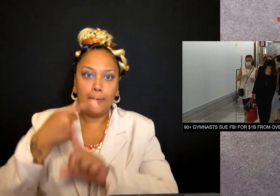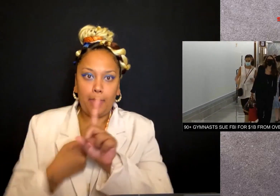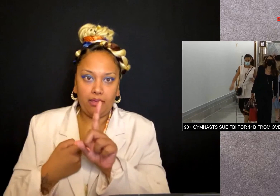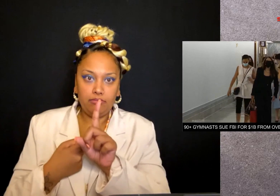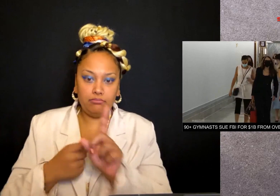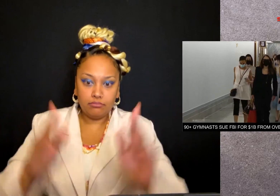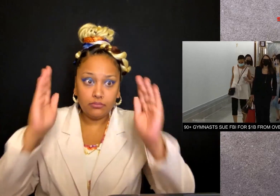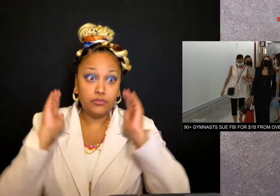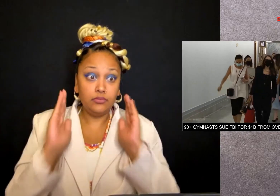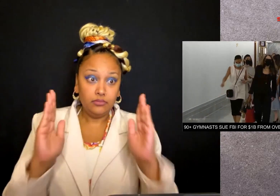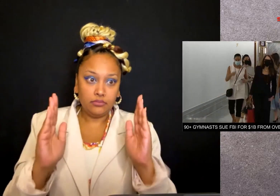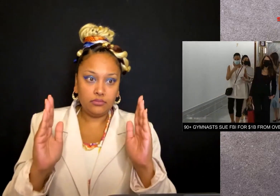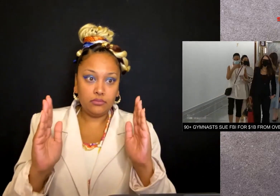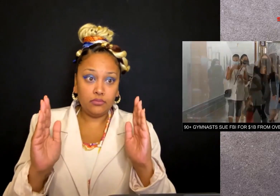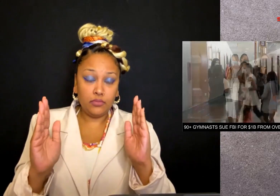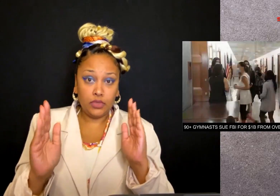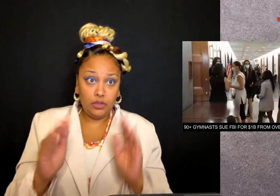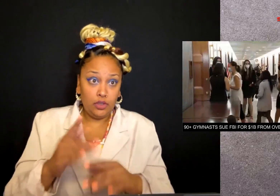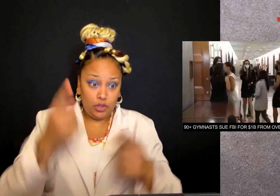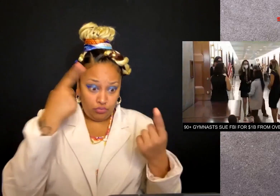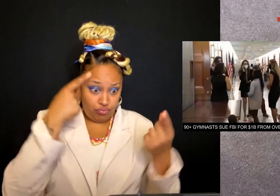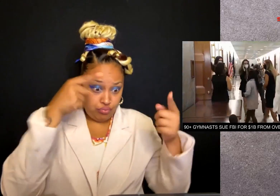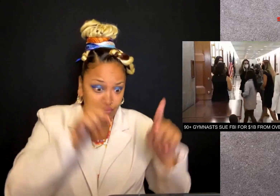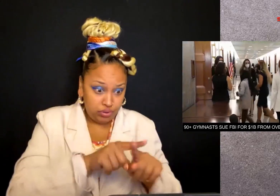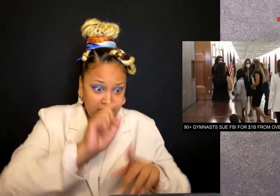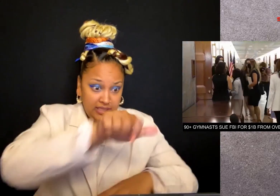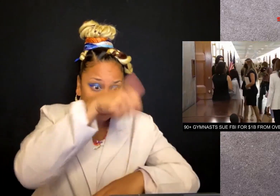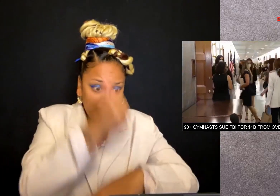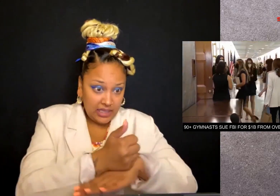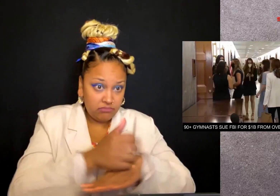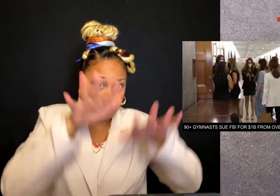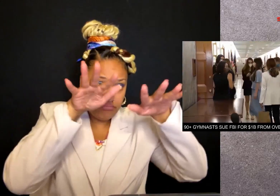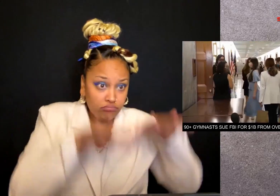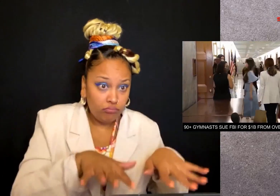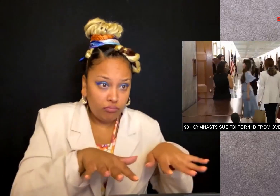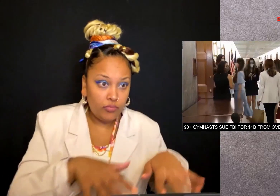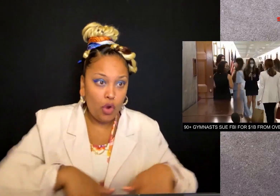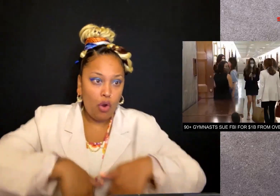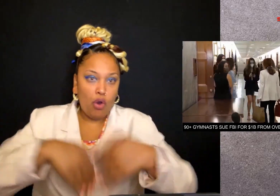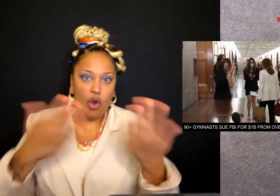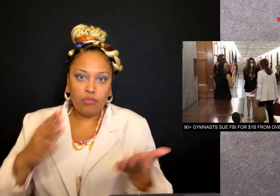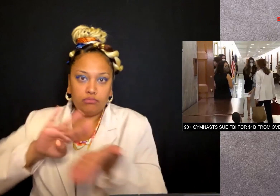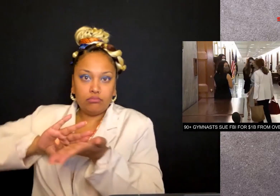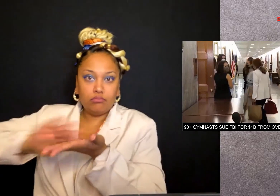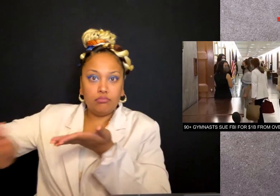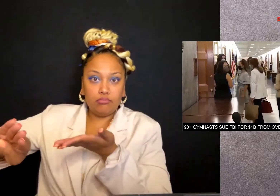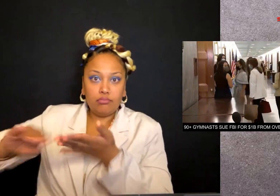the FBI now has six months to either reach a settlement or deny the claim